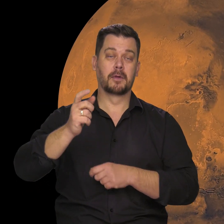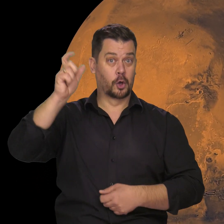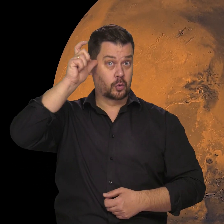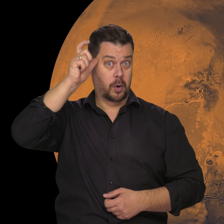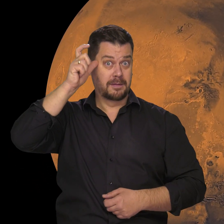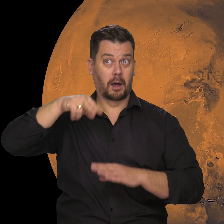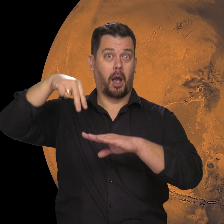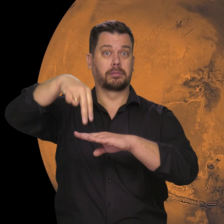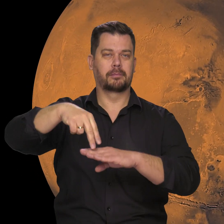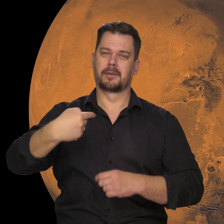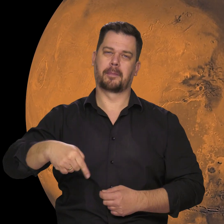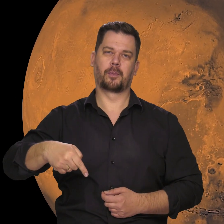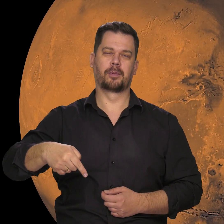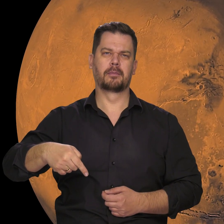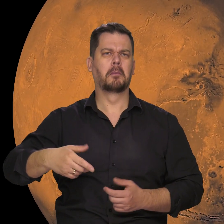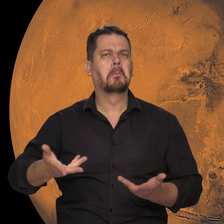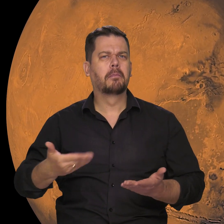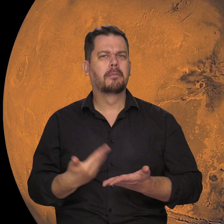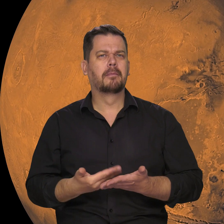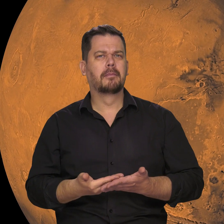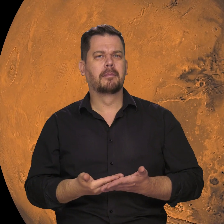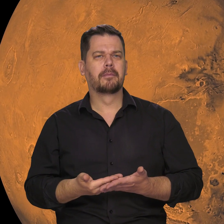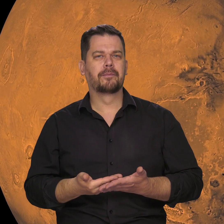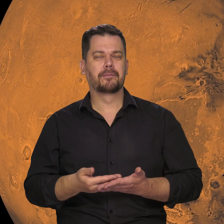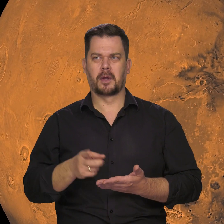but no human has flown there yet. Why is that?